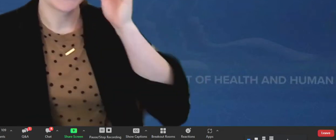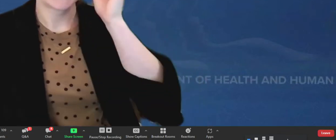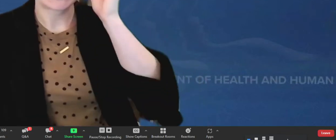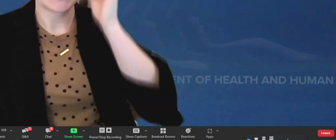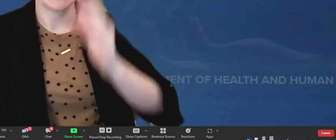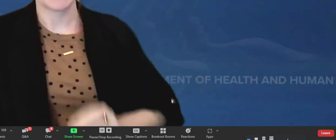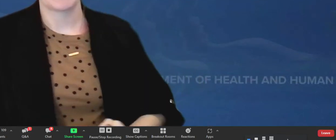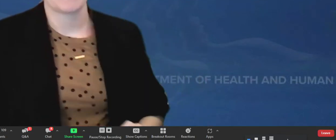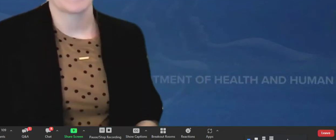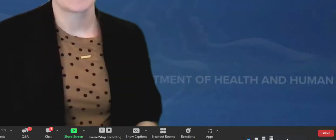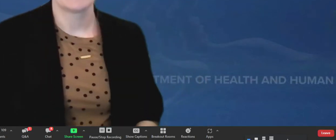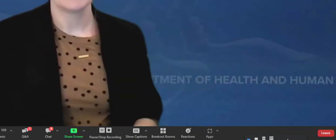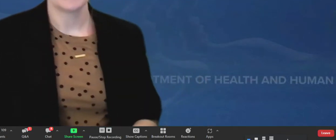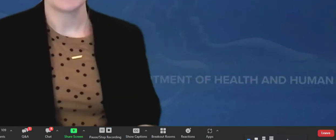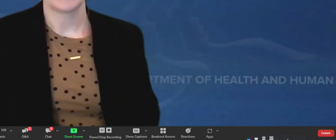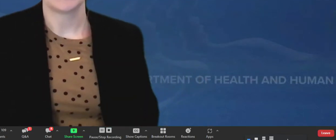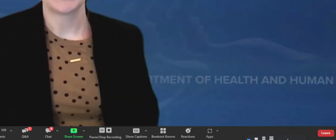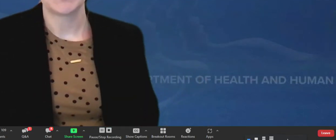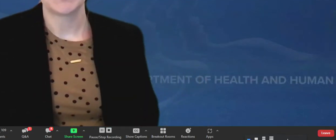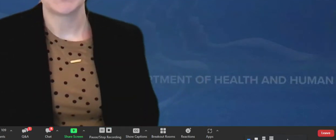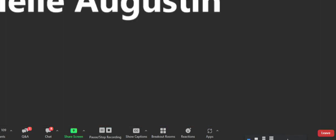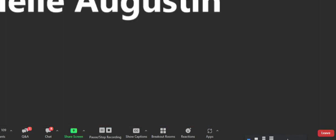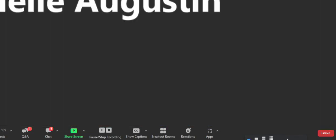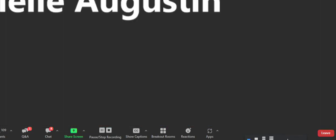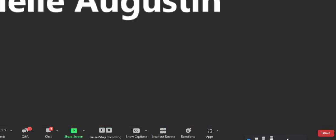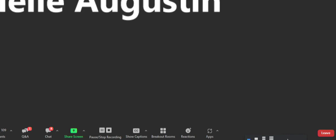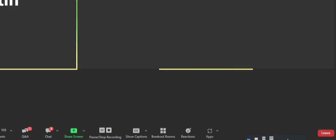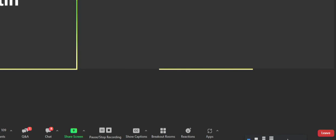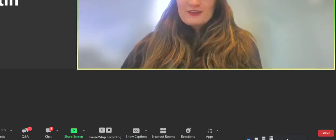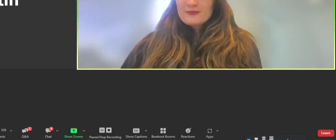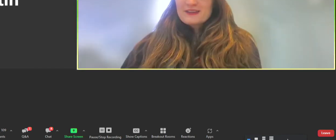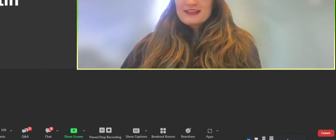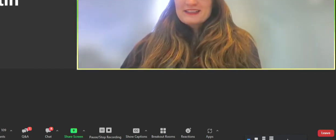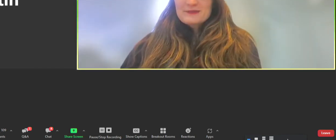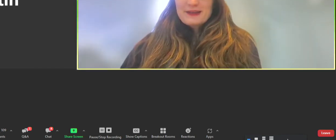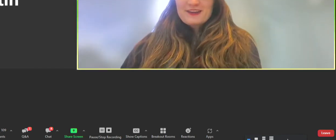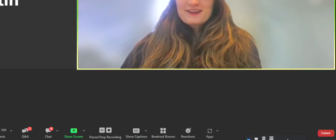Thank you so much, Danielle, and all the excellent presenters from the last panel.